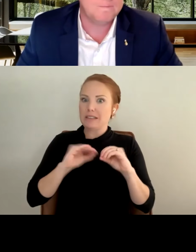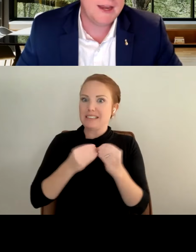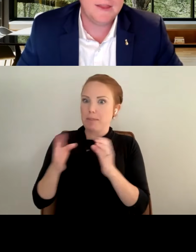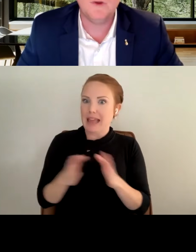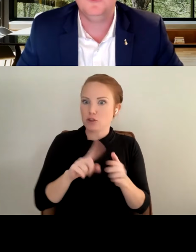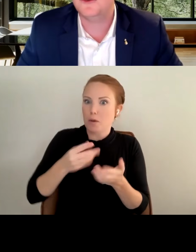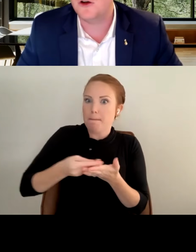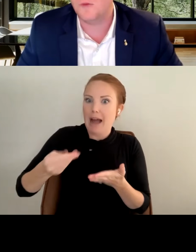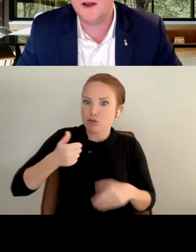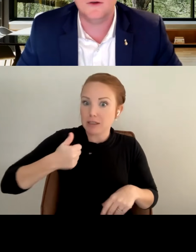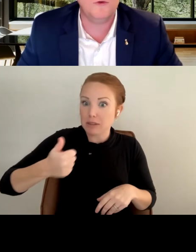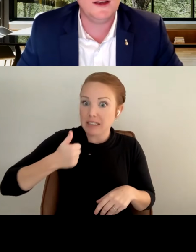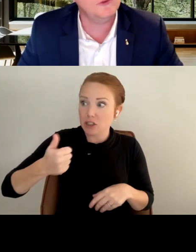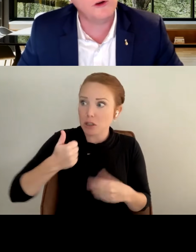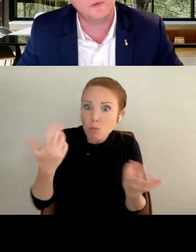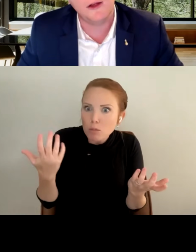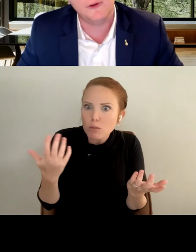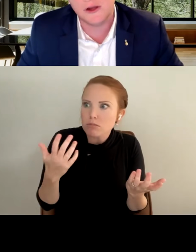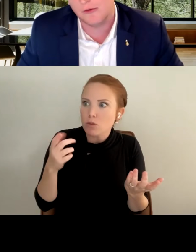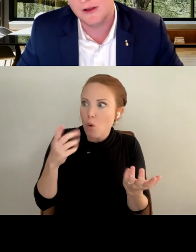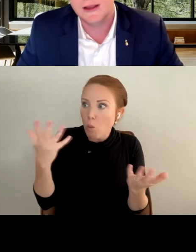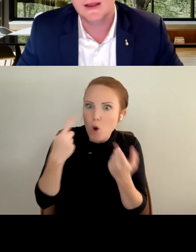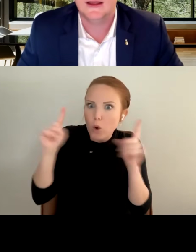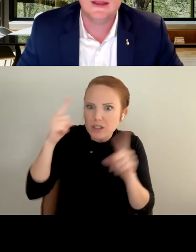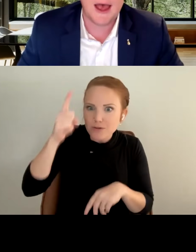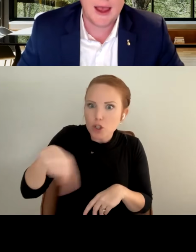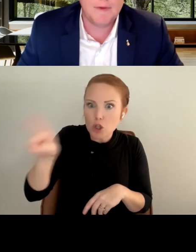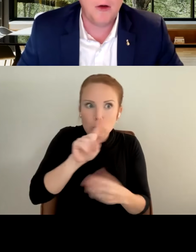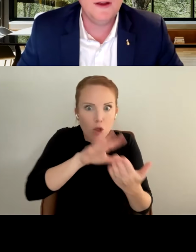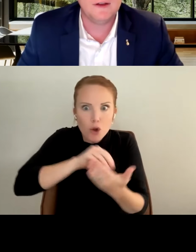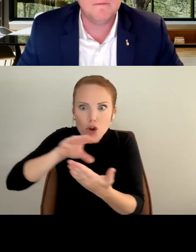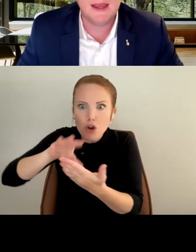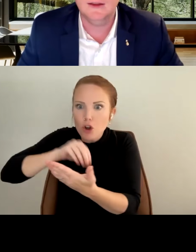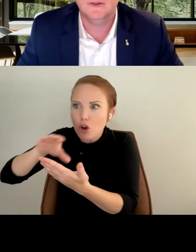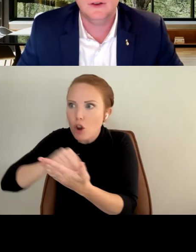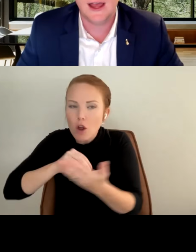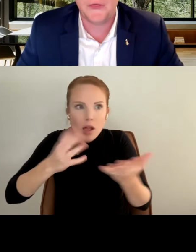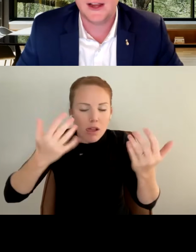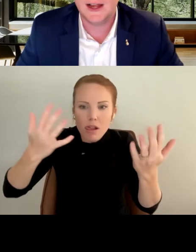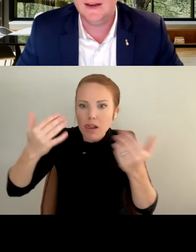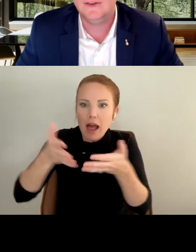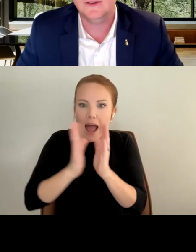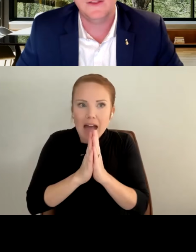anything we should know? What what has worked well for you? I'm always amazed at the kindness